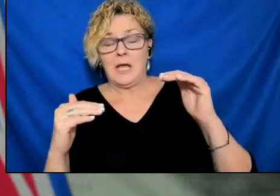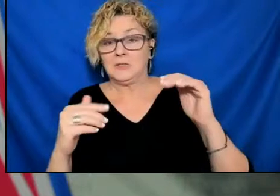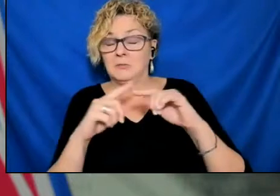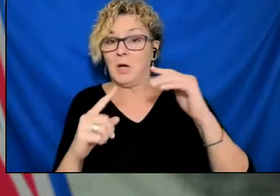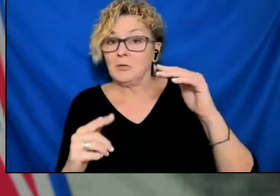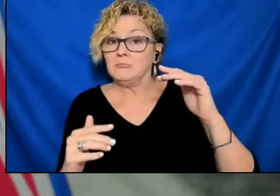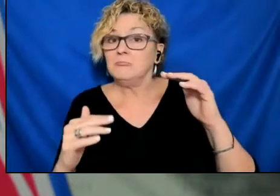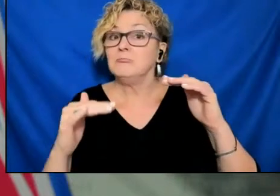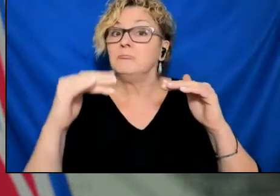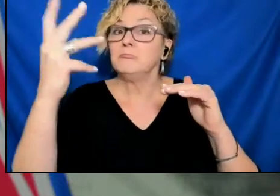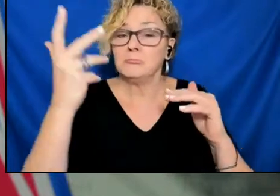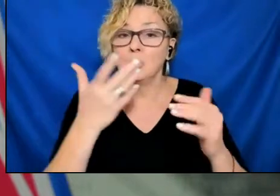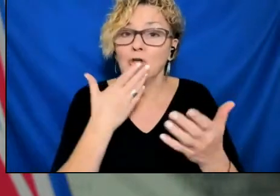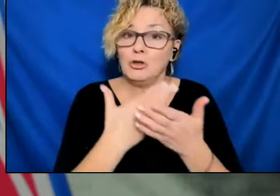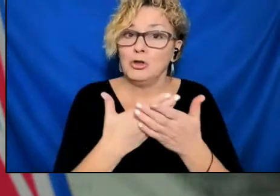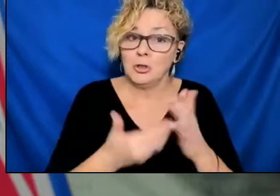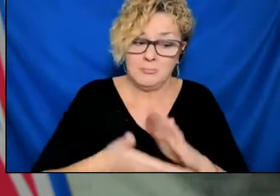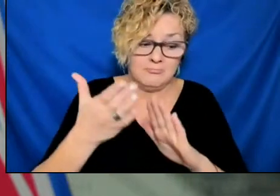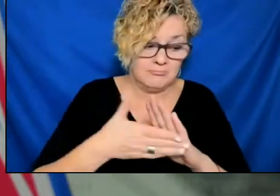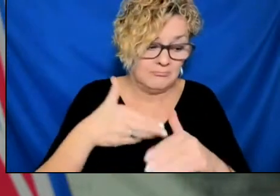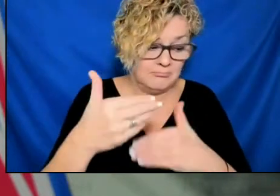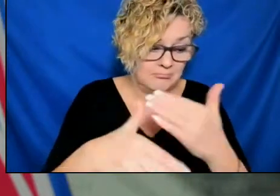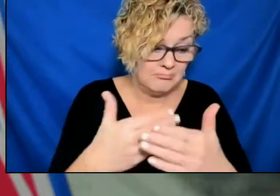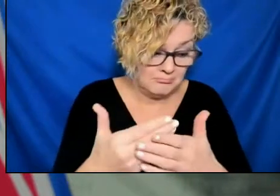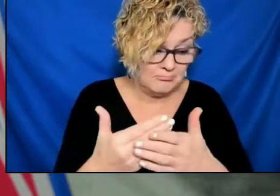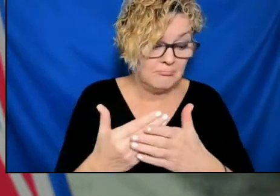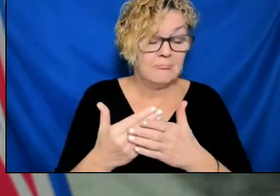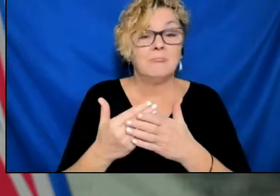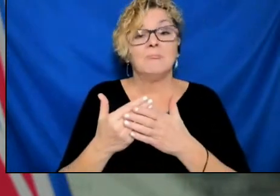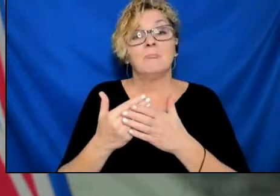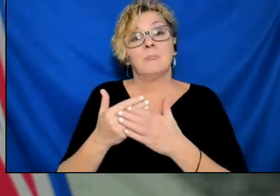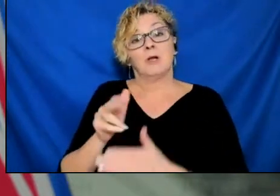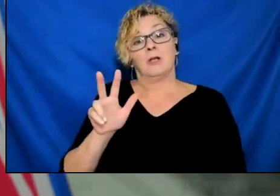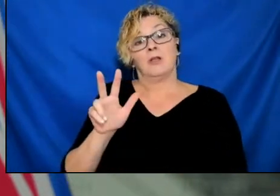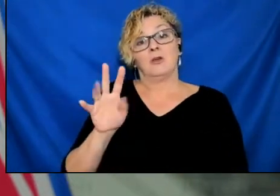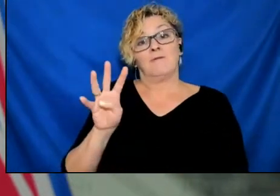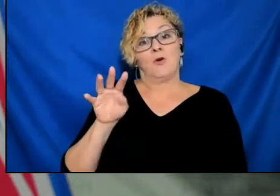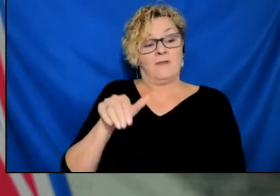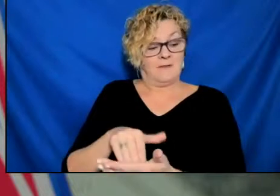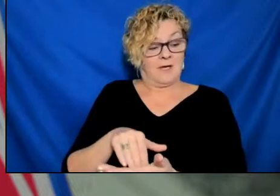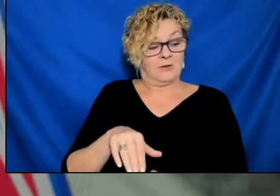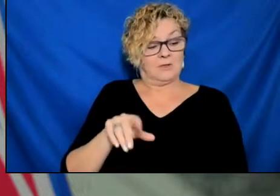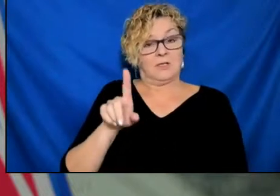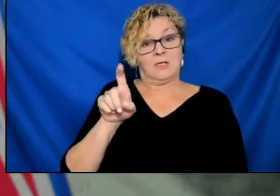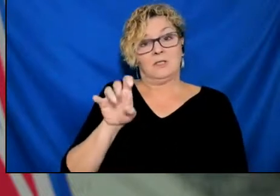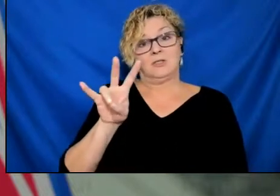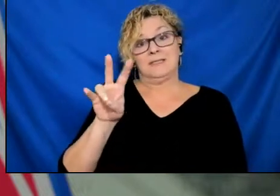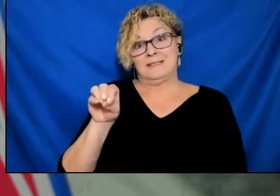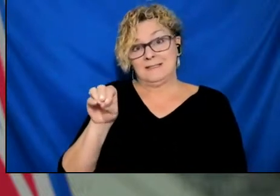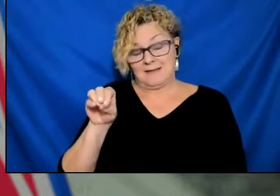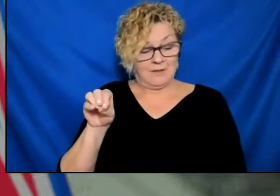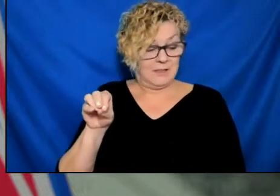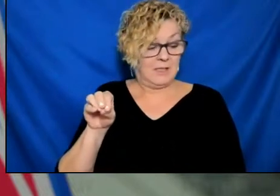2021 in the plan we laid out in October.